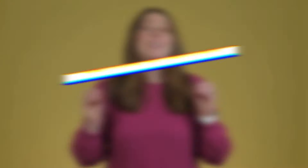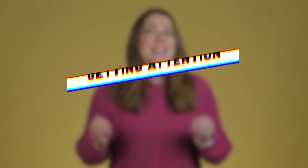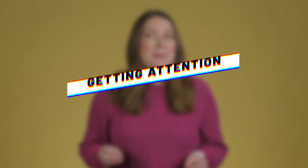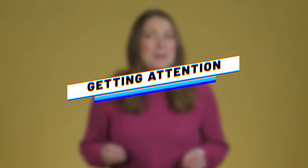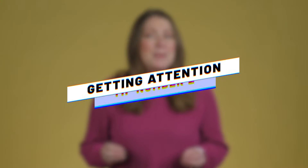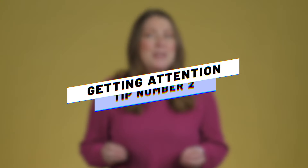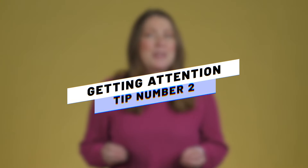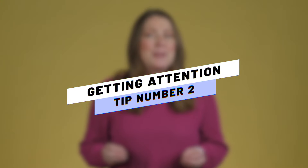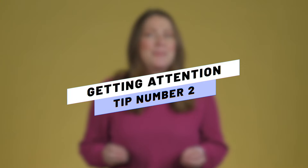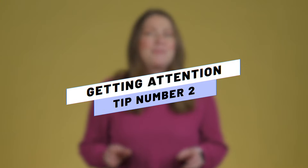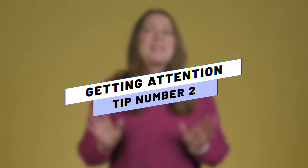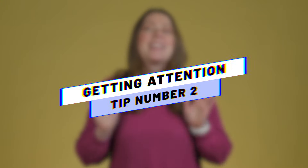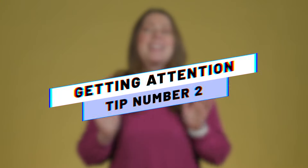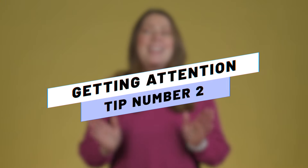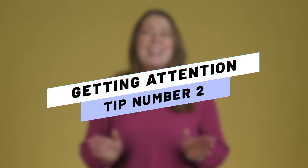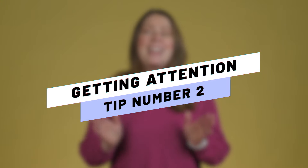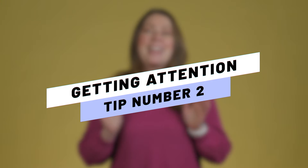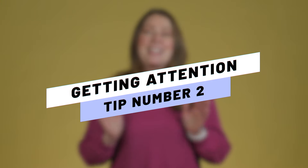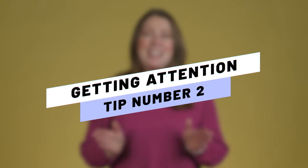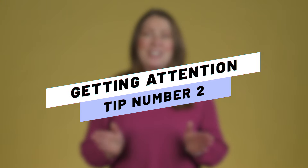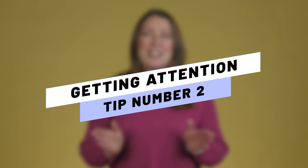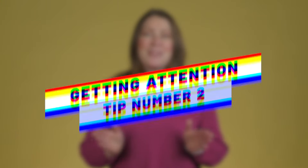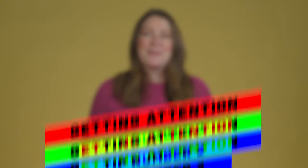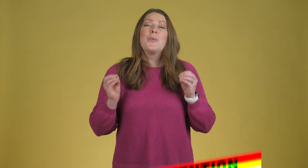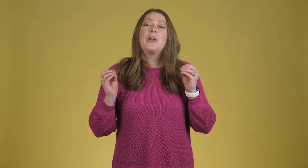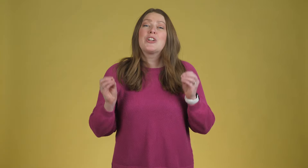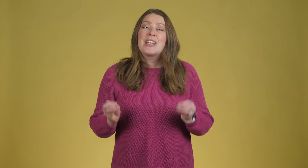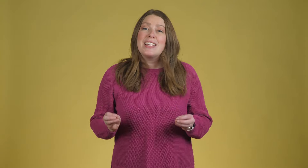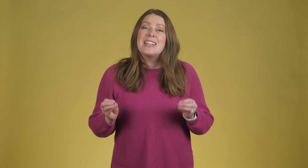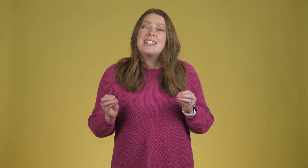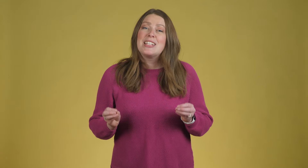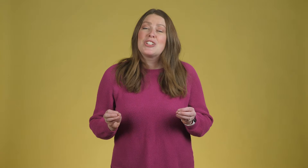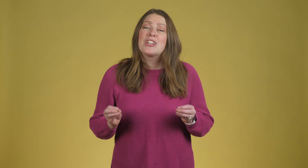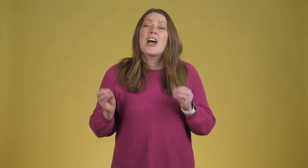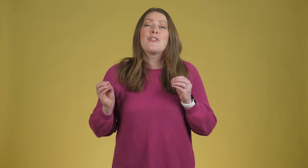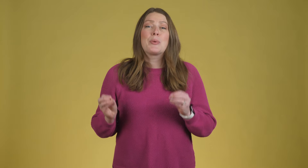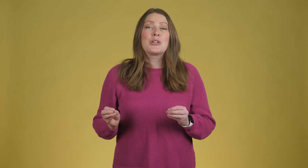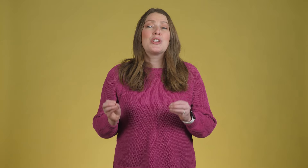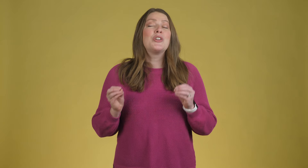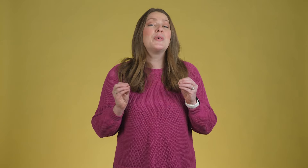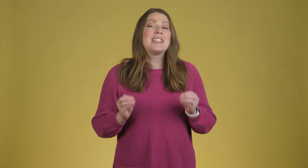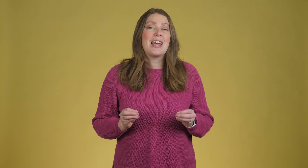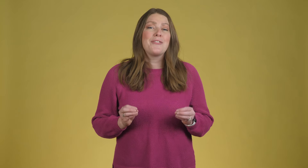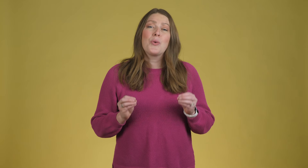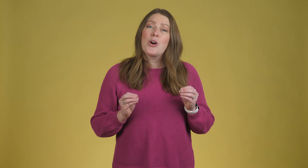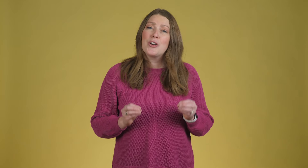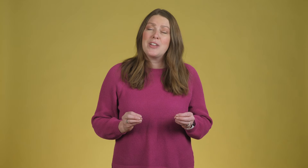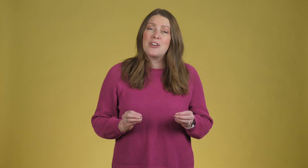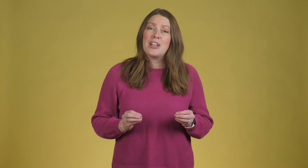Tip number two, getting attention. When you're getting the attention of a person who is deaf or hard of hearing.